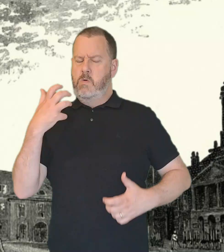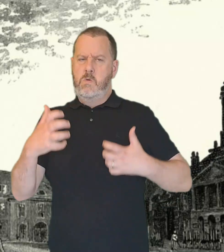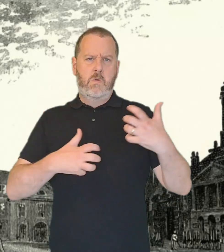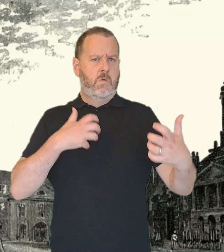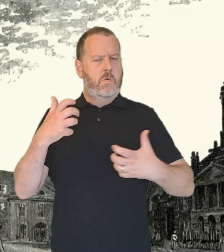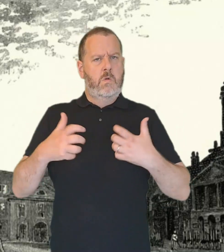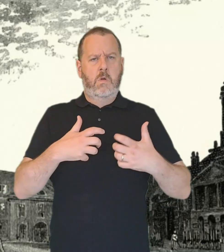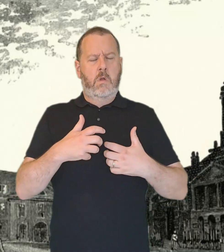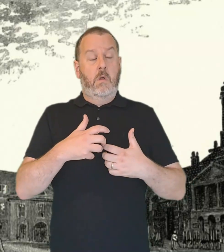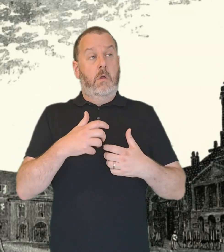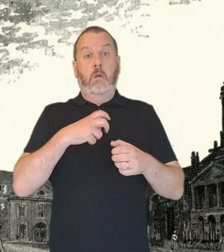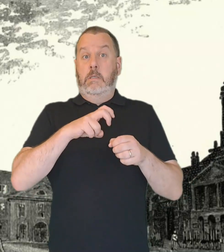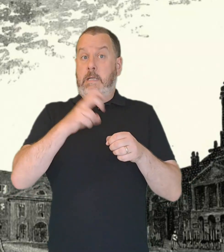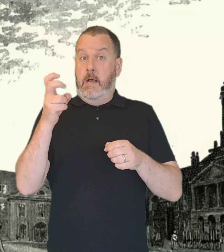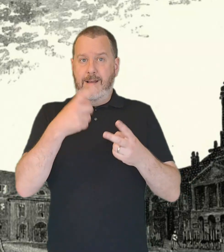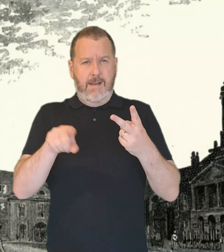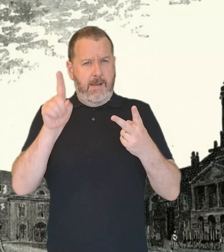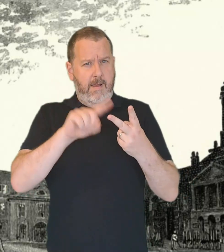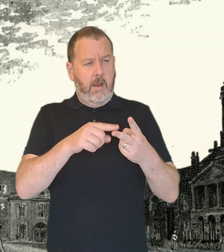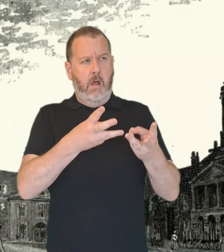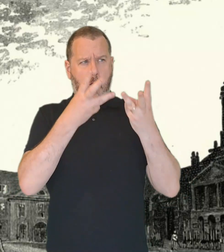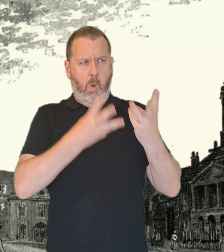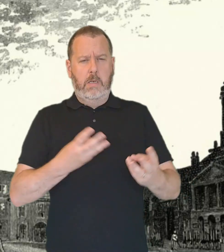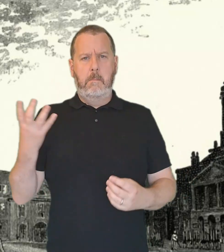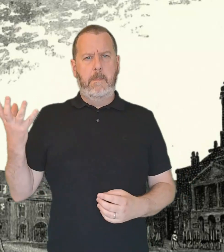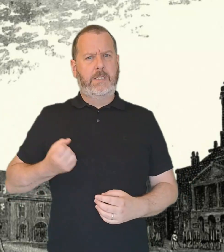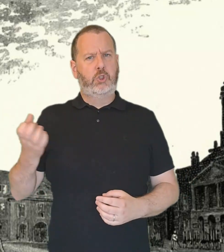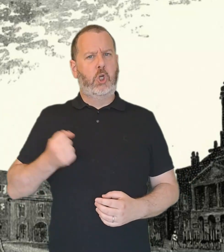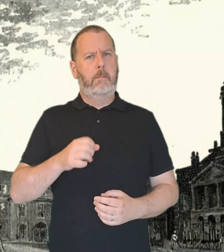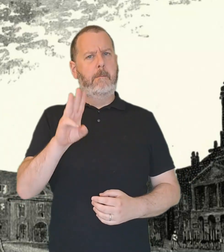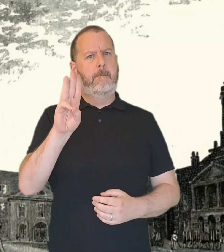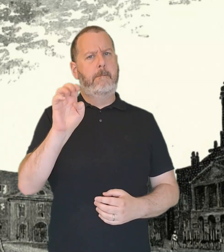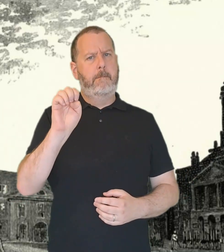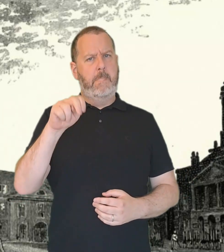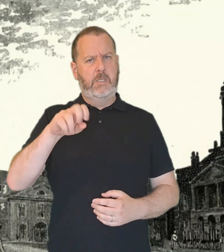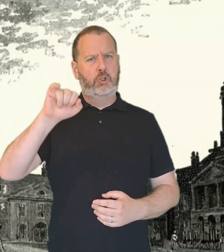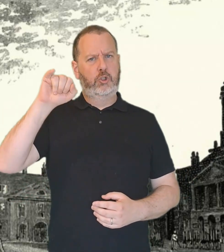He demanded a pension for his 12 years service,